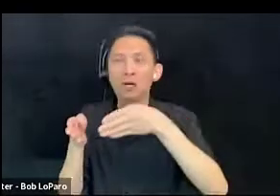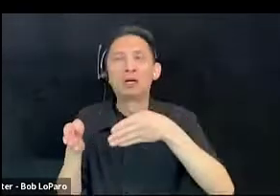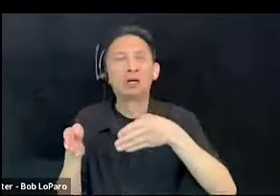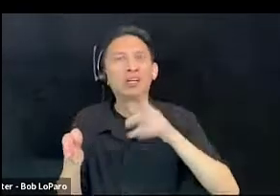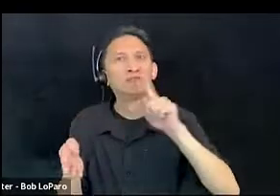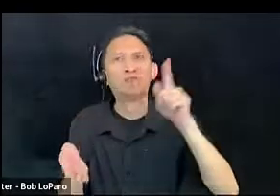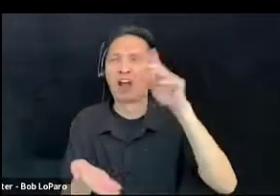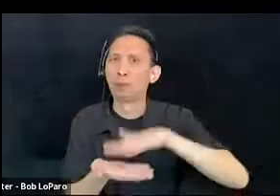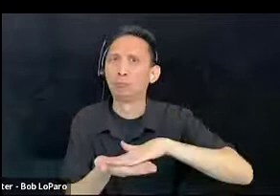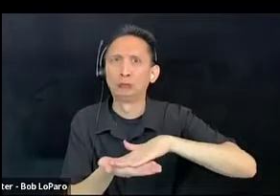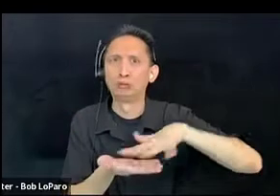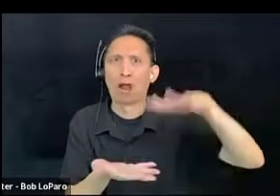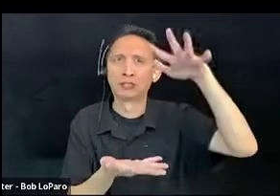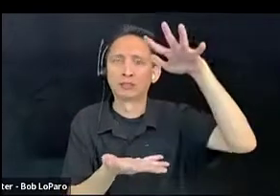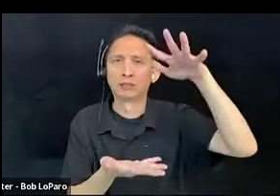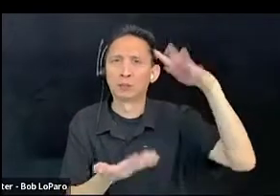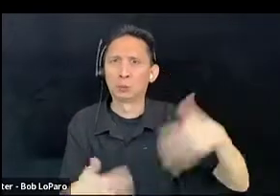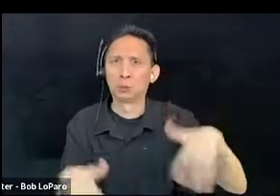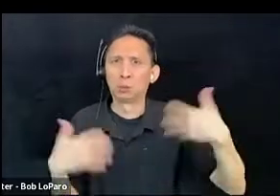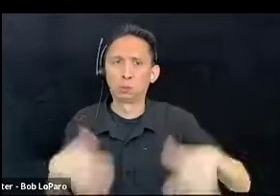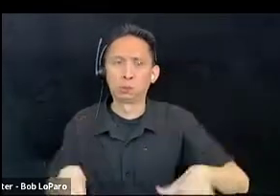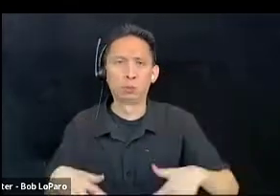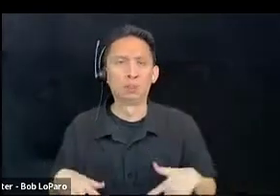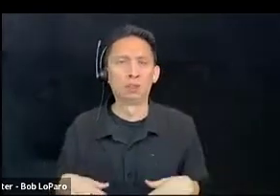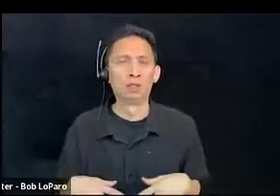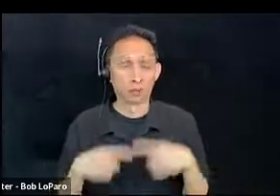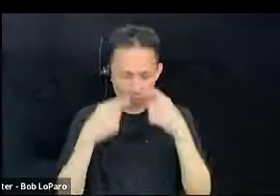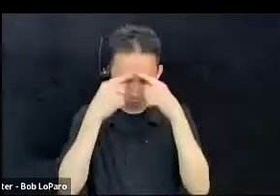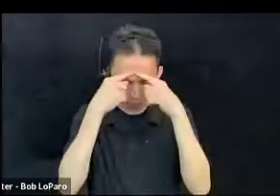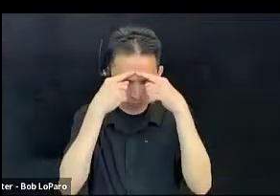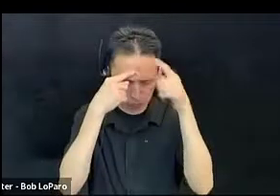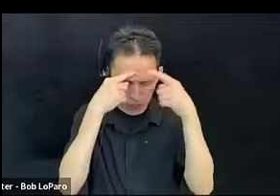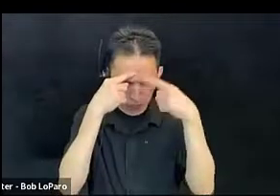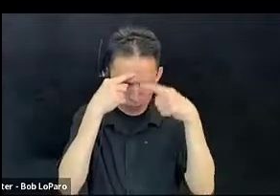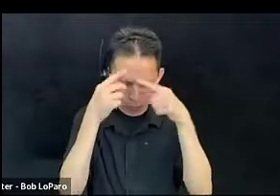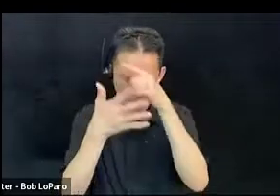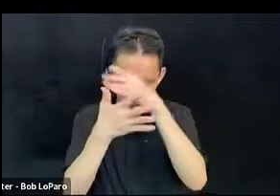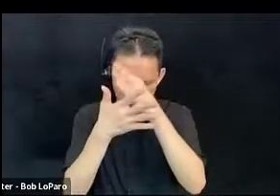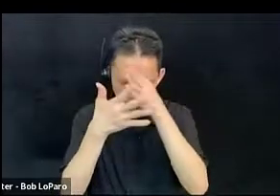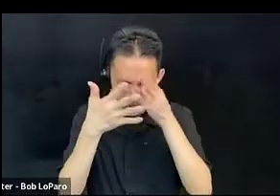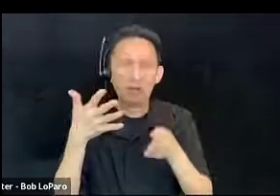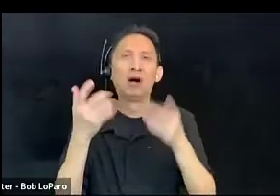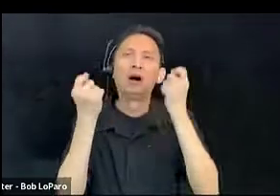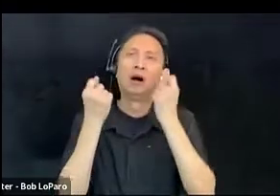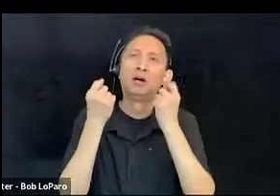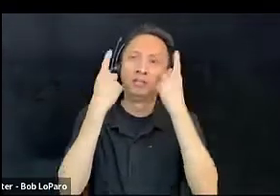And there's so many complex concepts that are involved in that symbol. My point is,